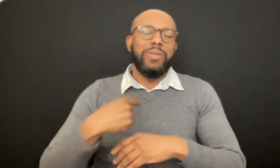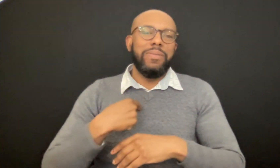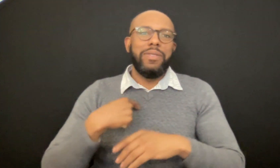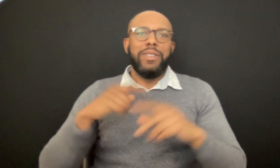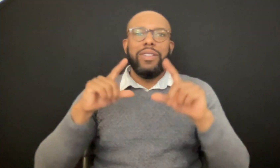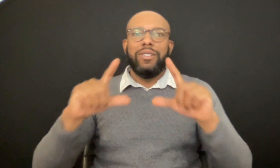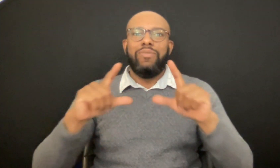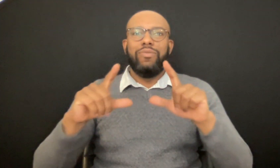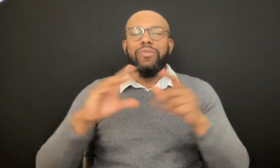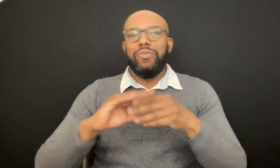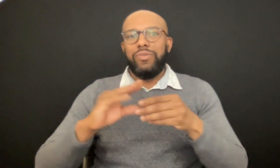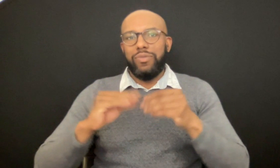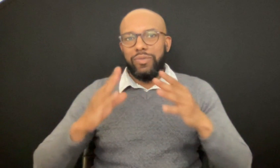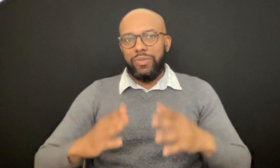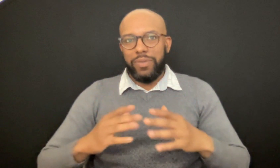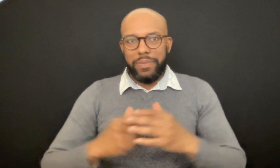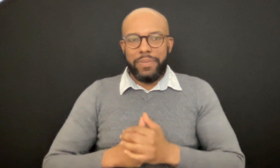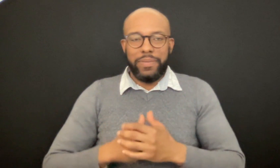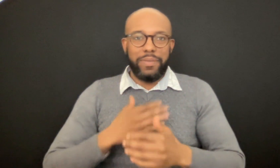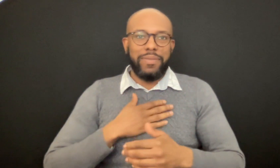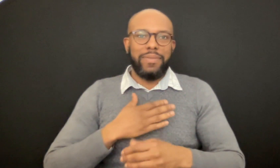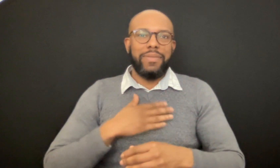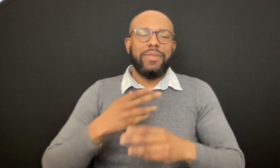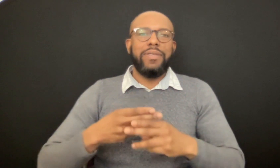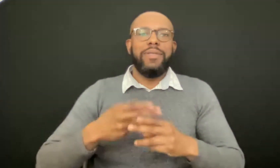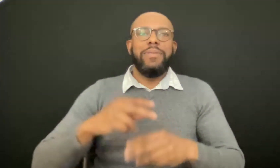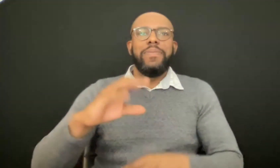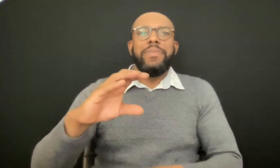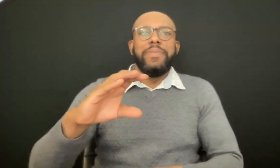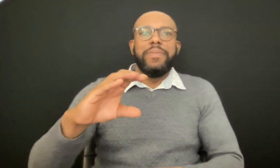I'm Simon news. Anchor Christopher D Johnson